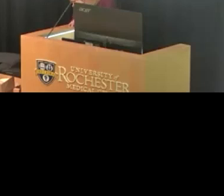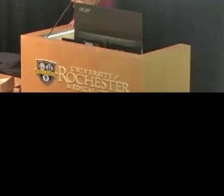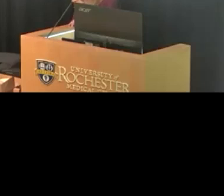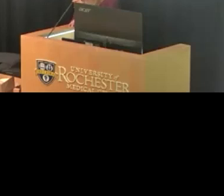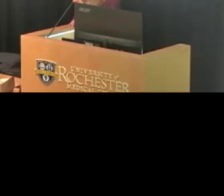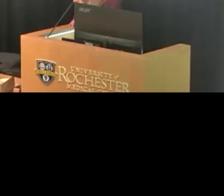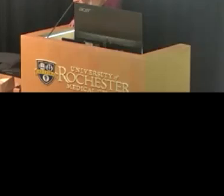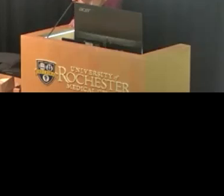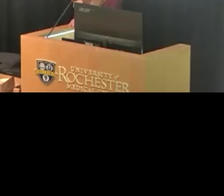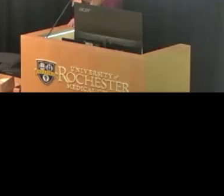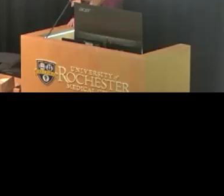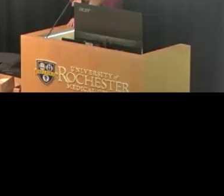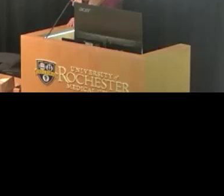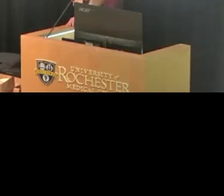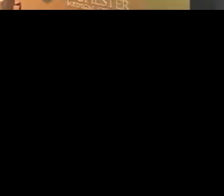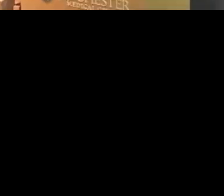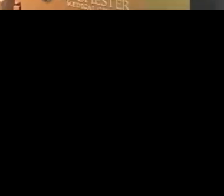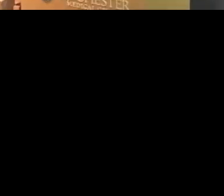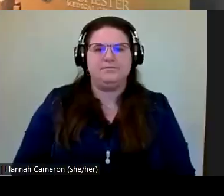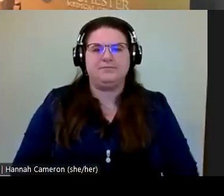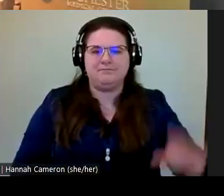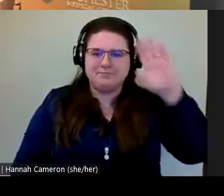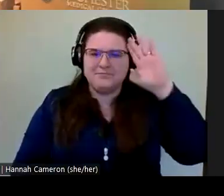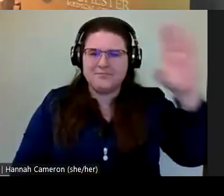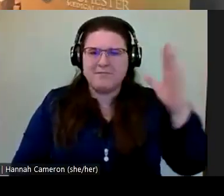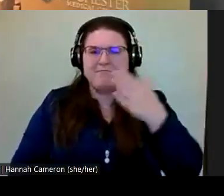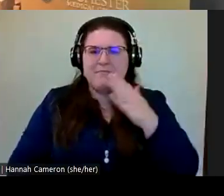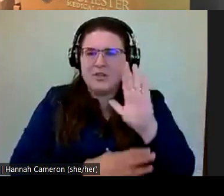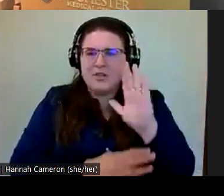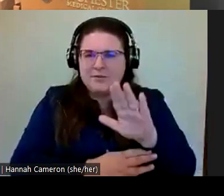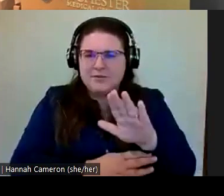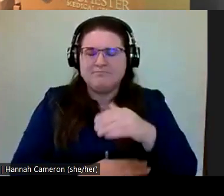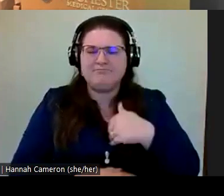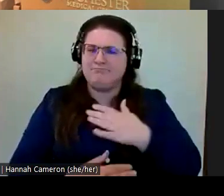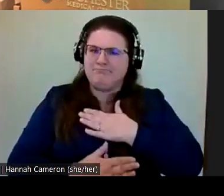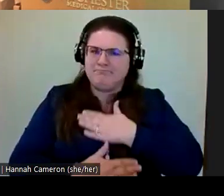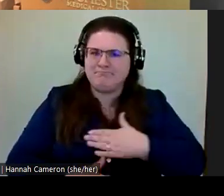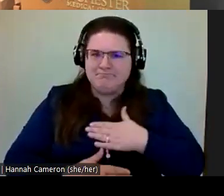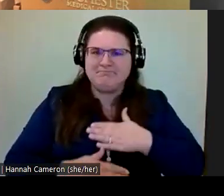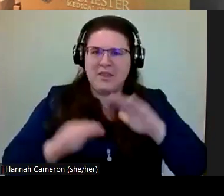hi good afternoon I'm really pleased to have the opportunity to get to do introductions today and